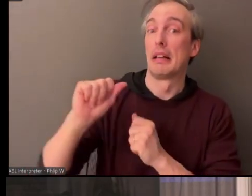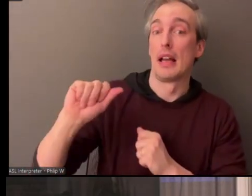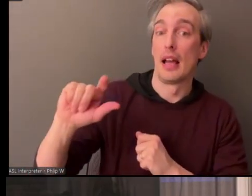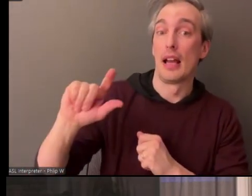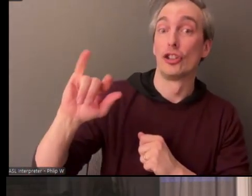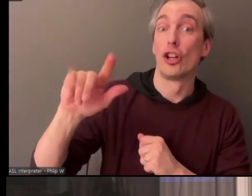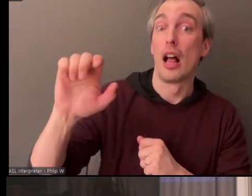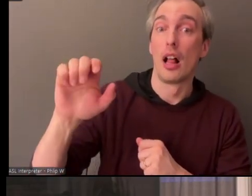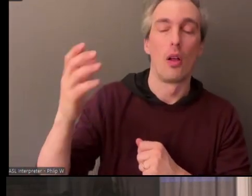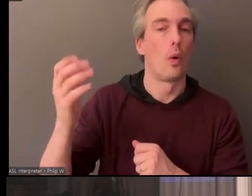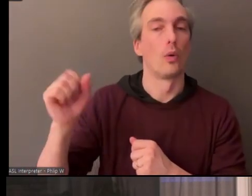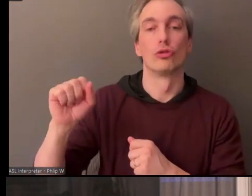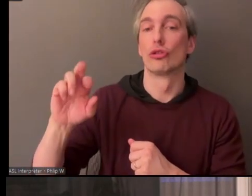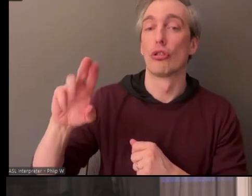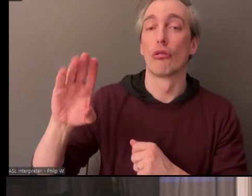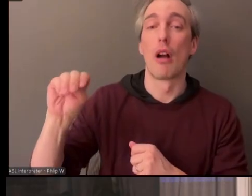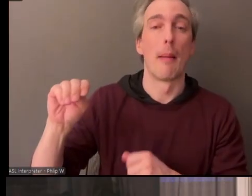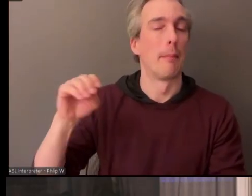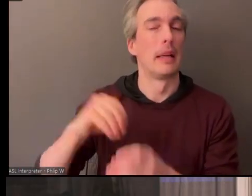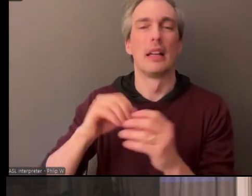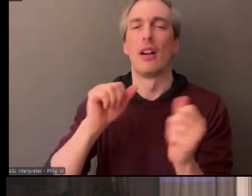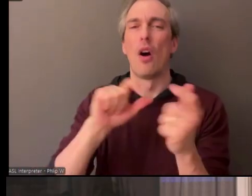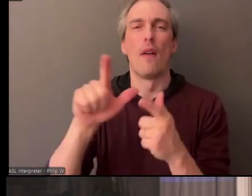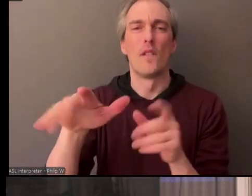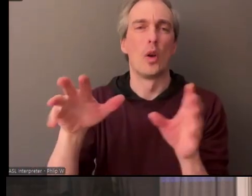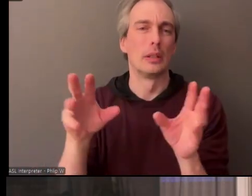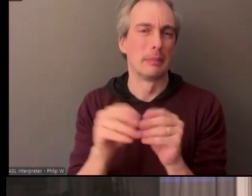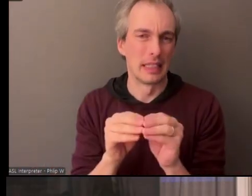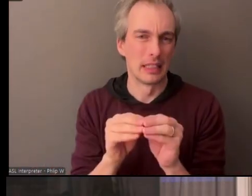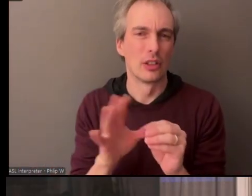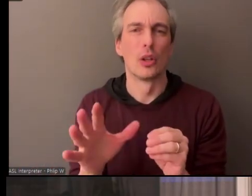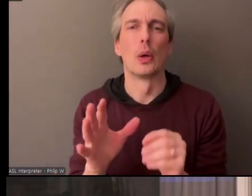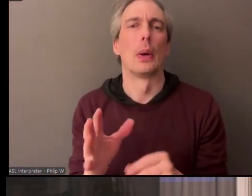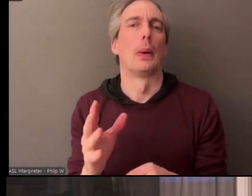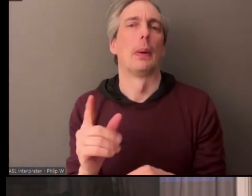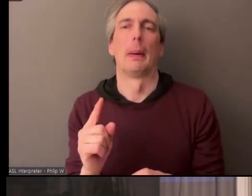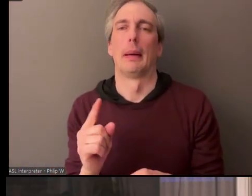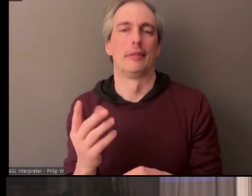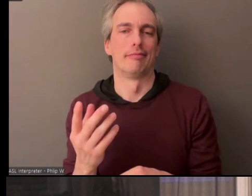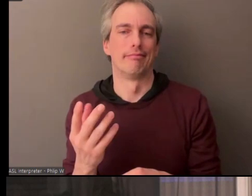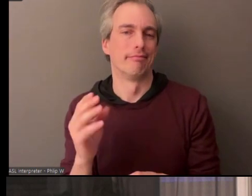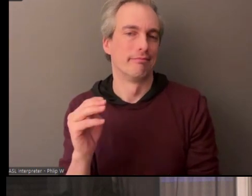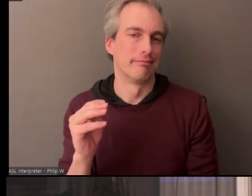Much of the time, the reason why teams don't understand accessibility